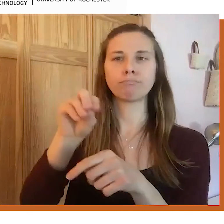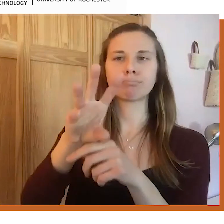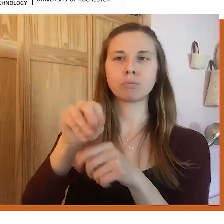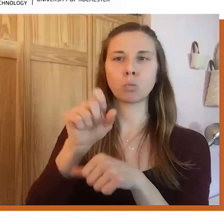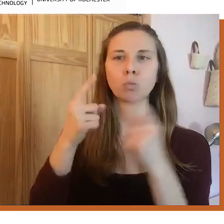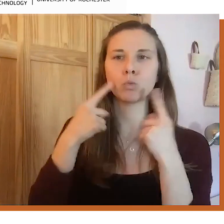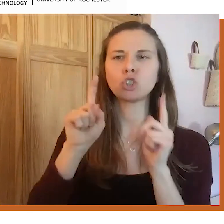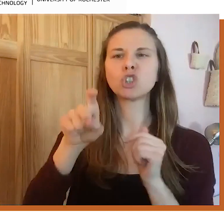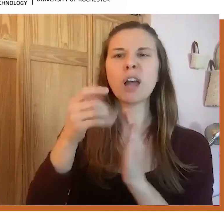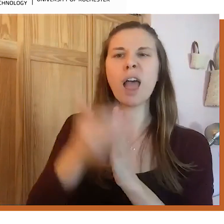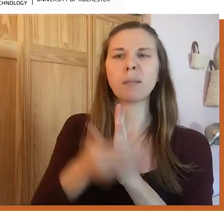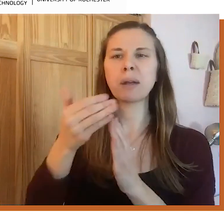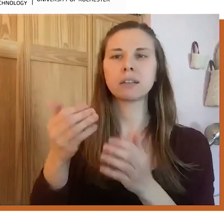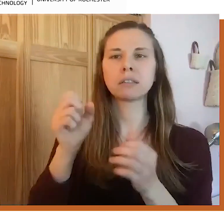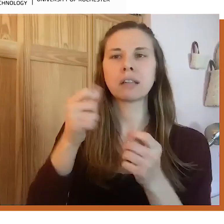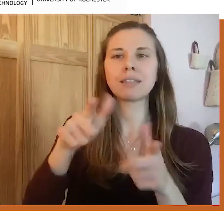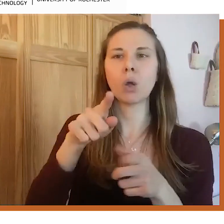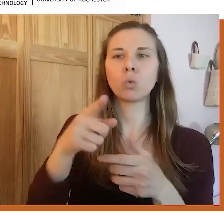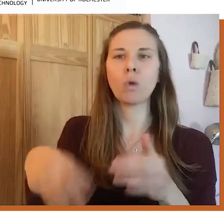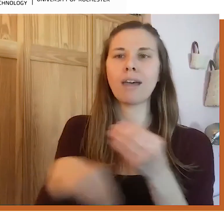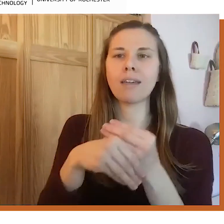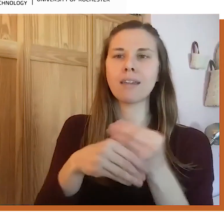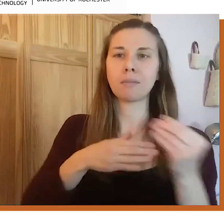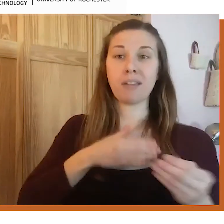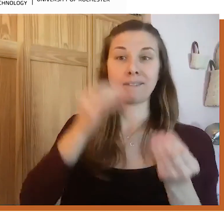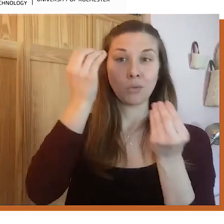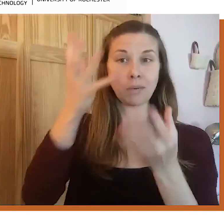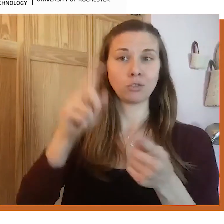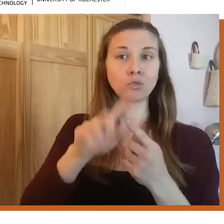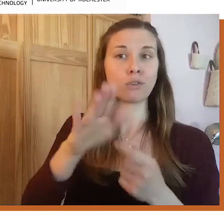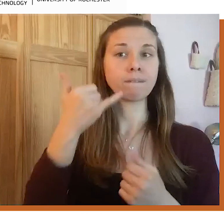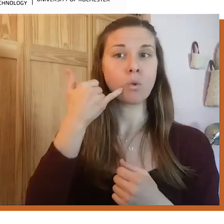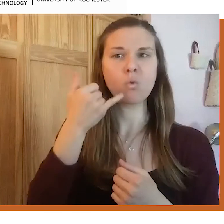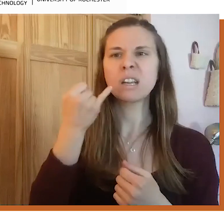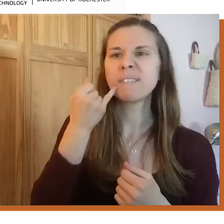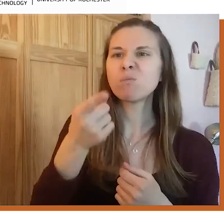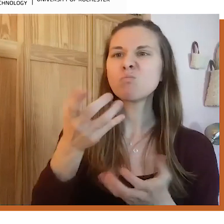so I hope that this QR code works. You should be able to scan it, and it will save my information